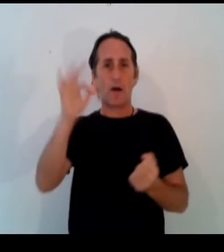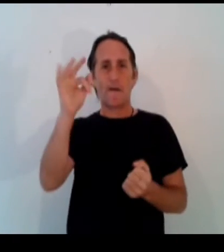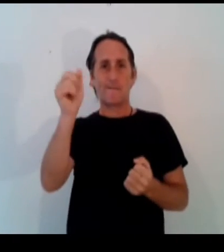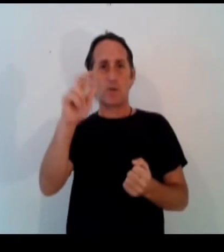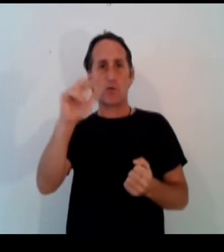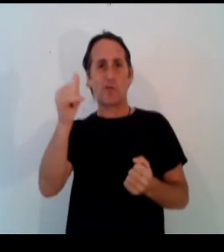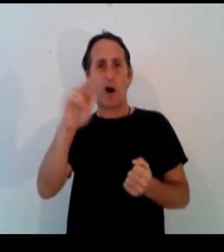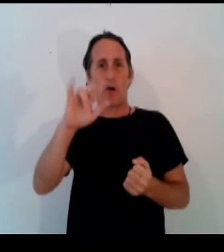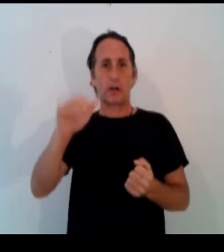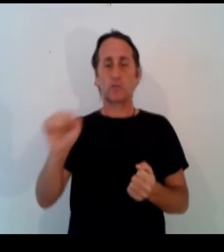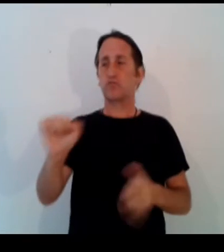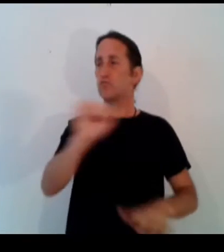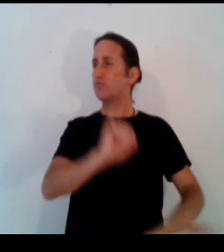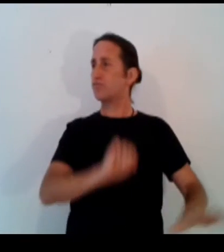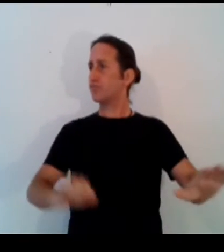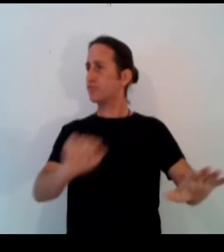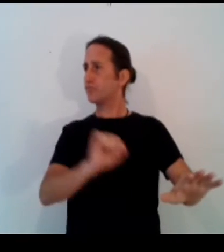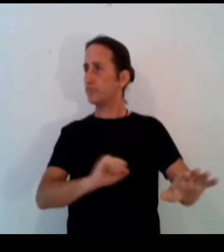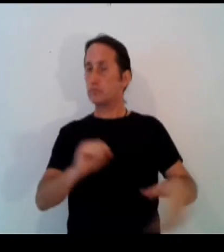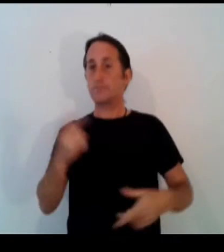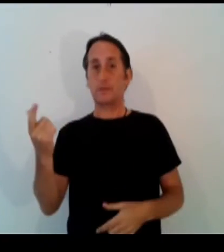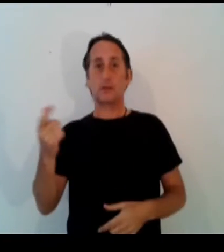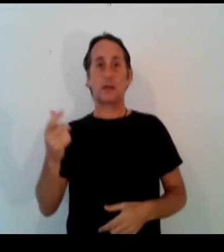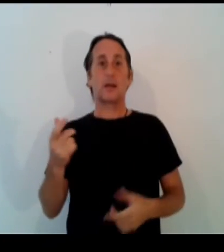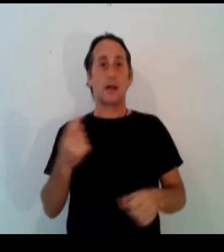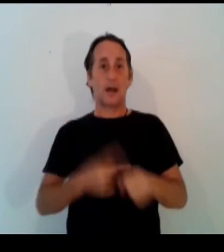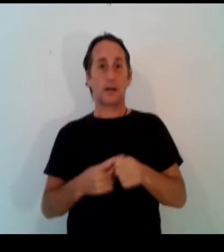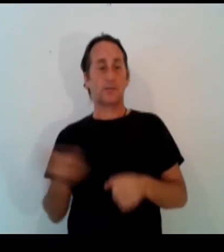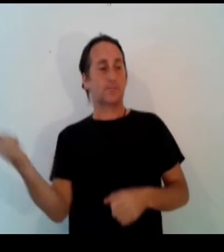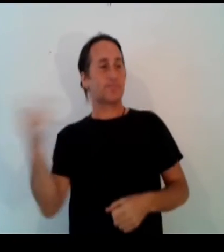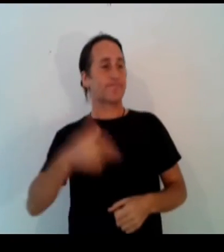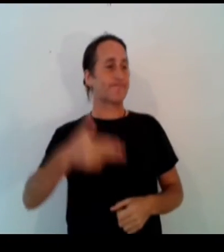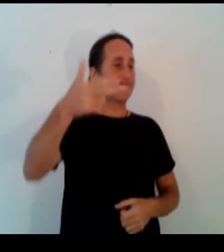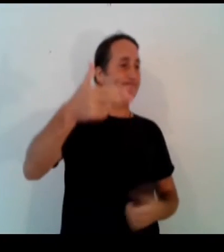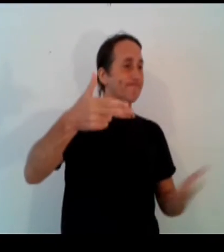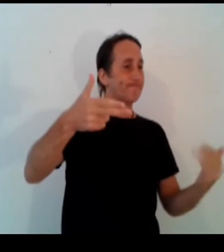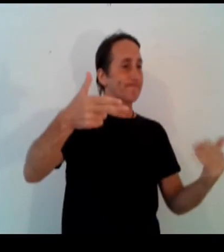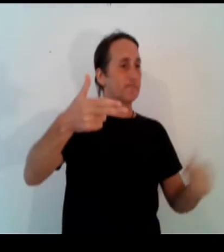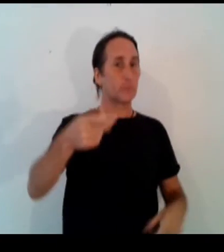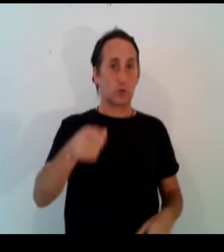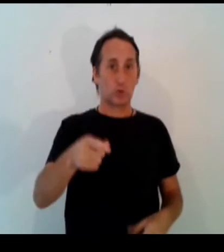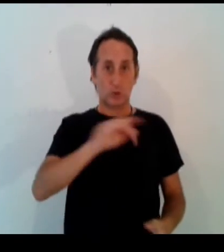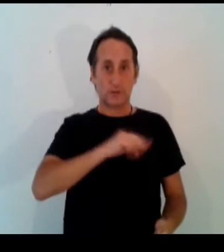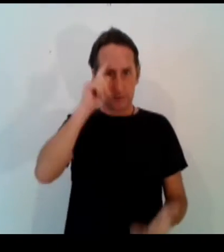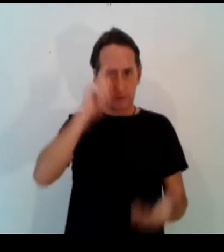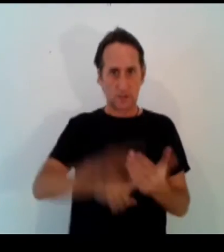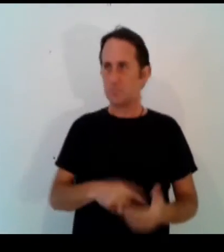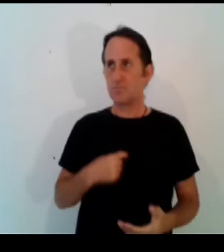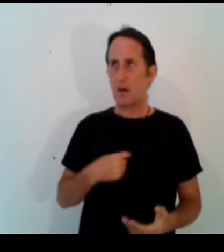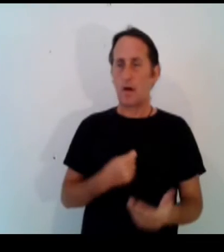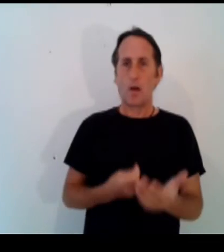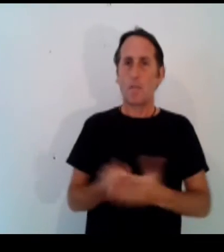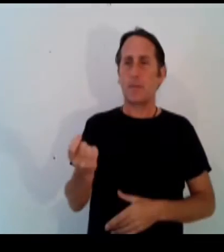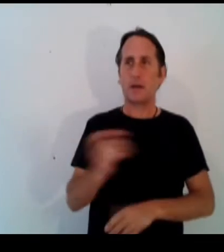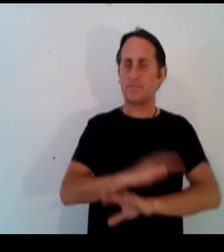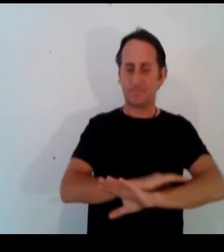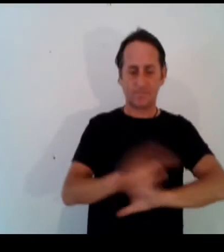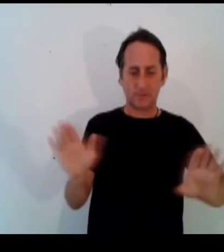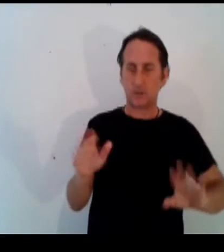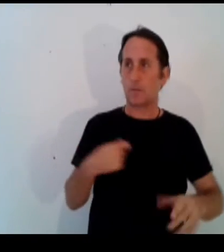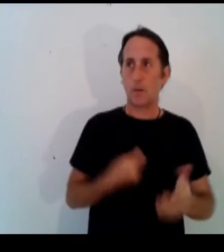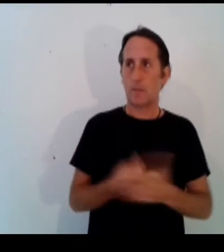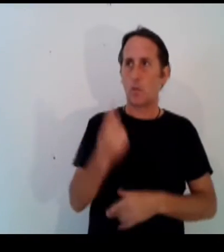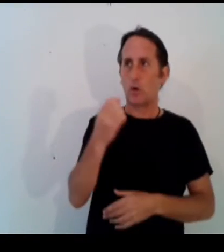Then they come along the next week and you have decided "I'm not going along with this anymore, I'm not paying the €100"